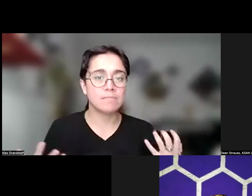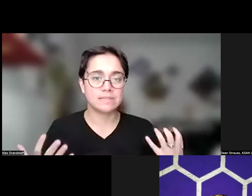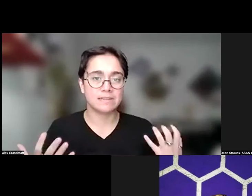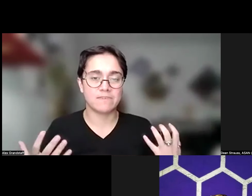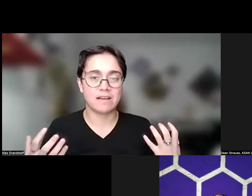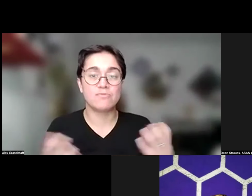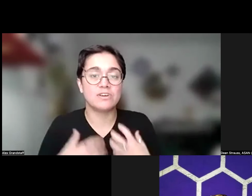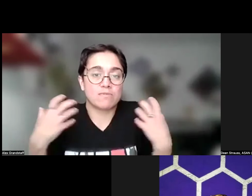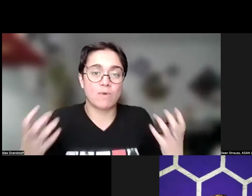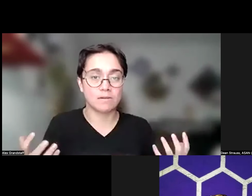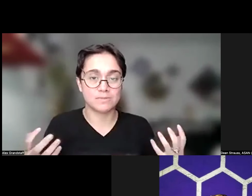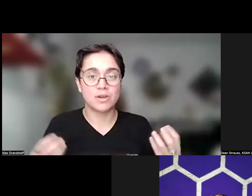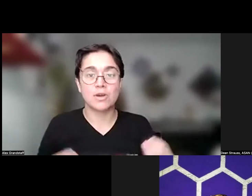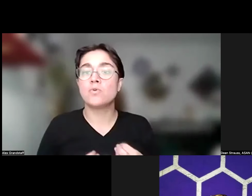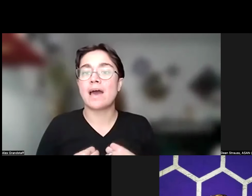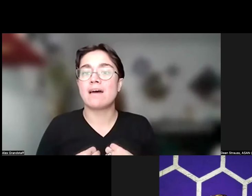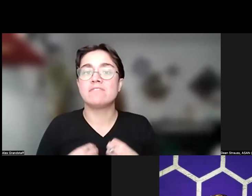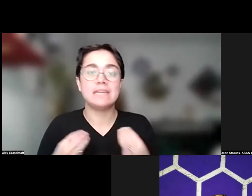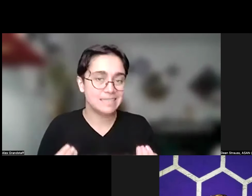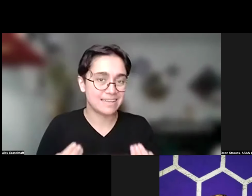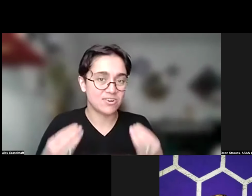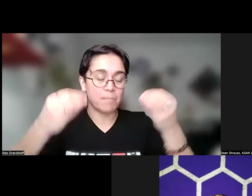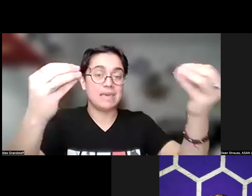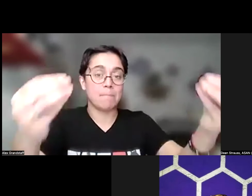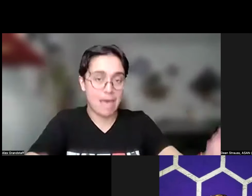Often times the behaviors that are viewed as bad on kids getting